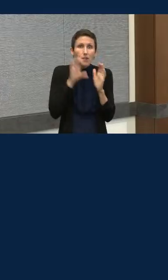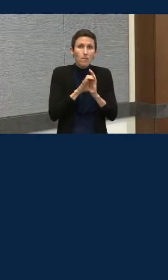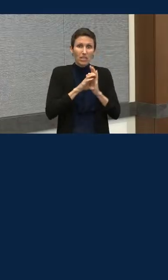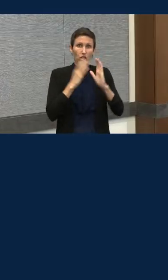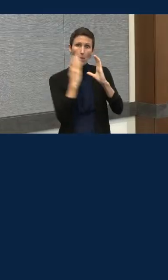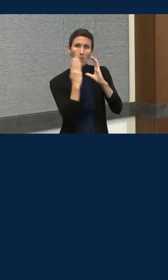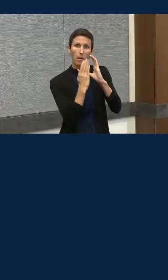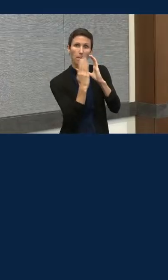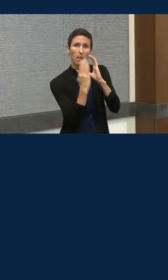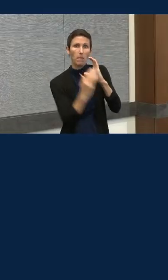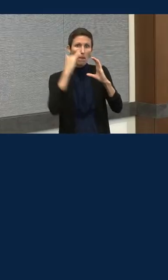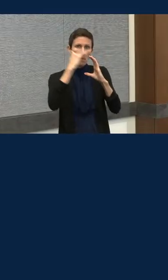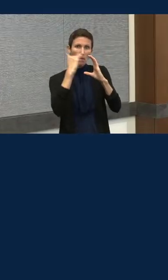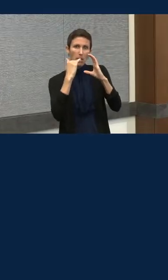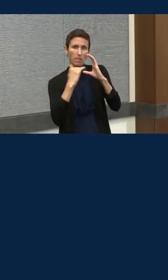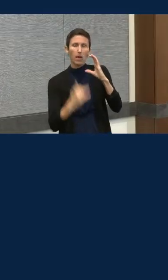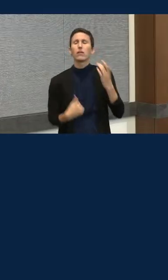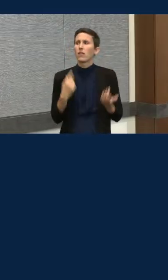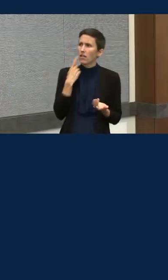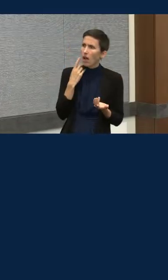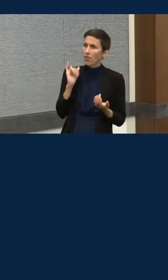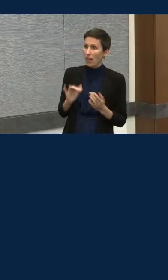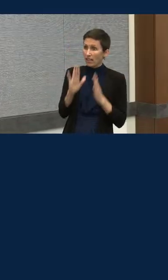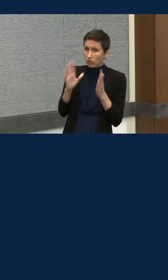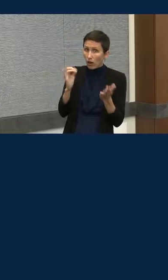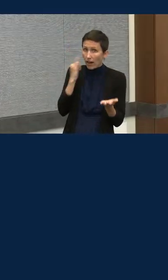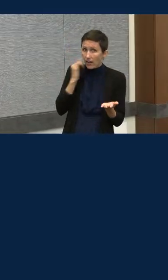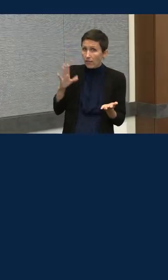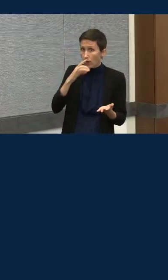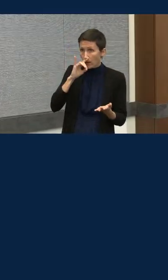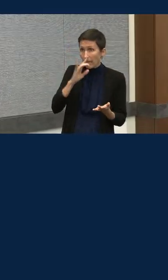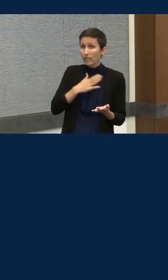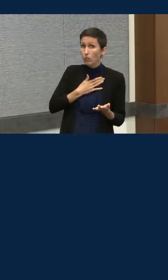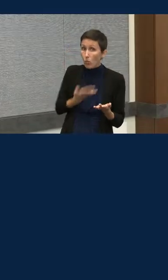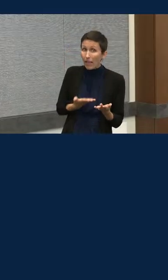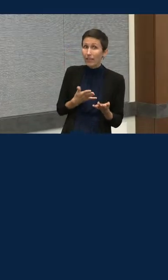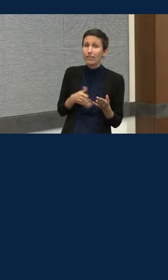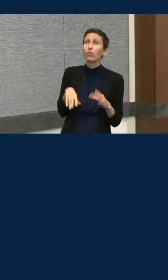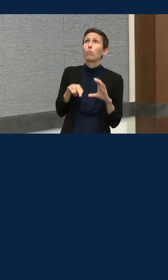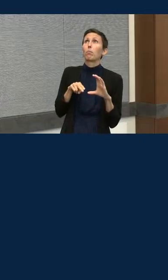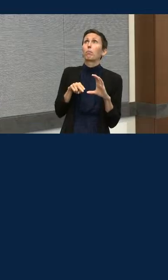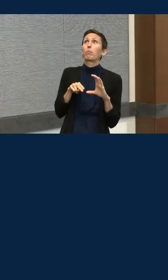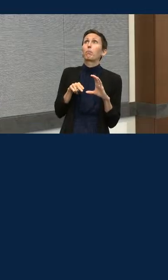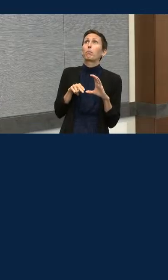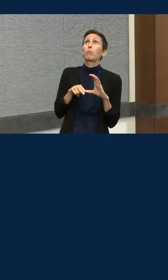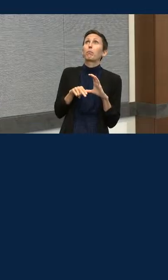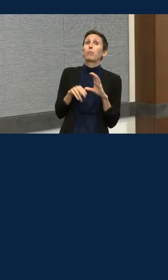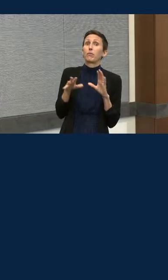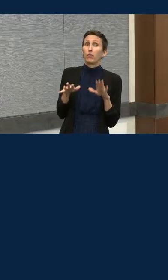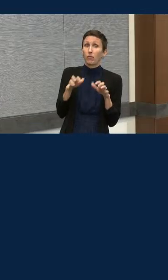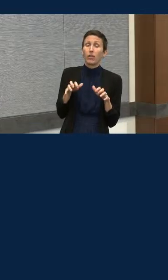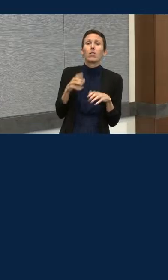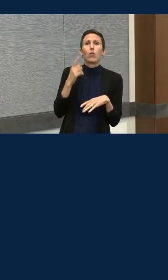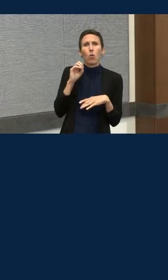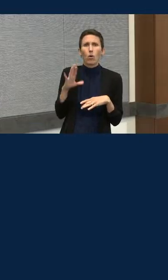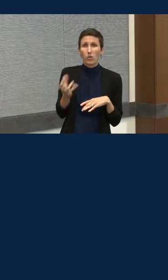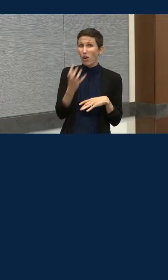case base sample. That is great as long as your kid is willing to hold perfectly still or do